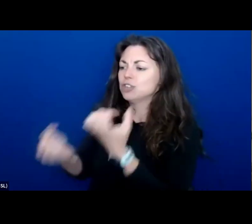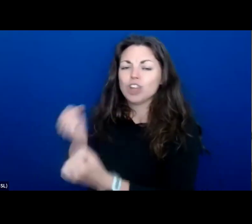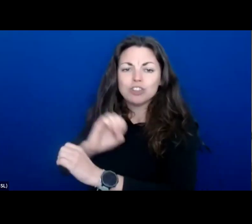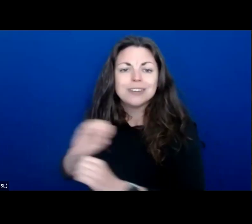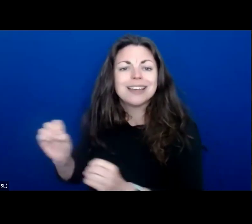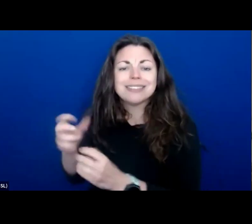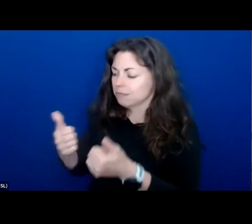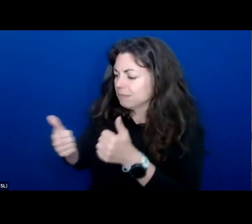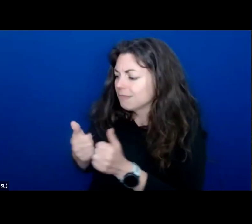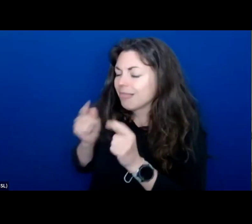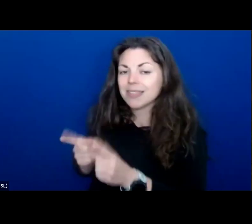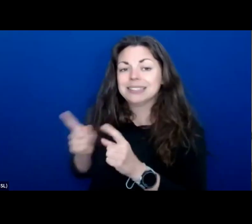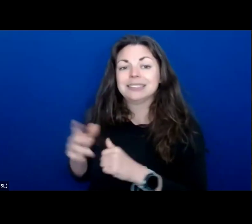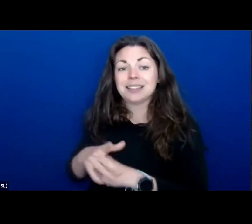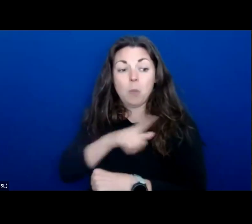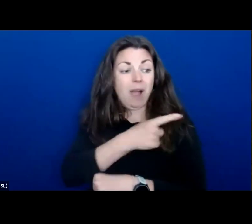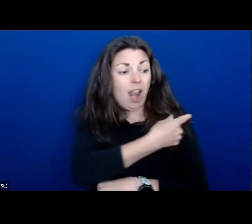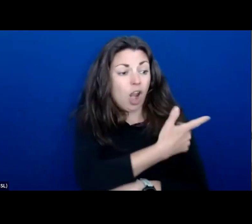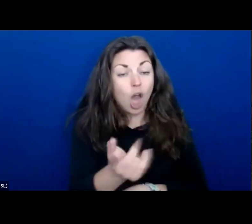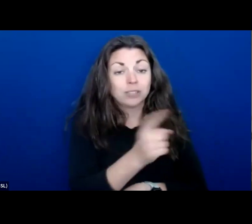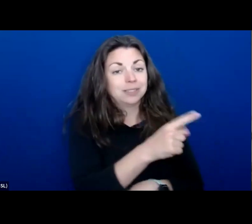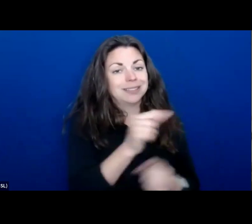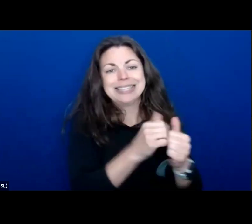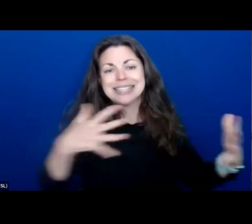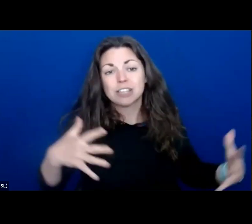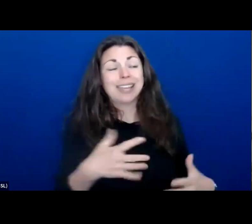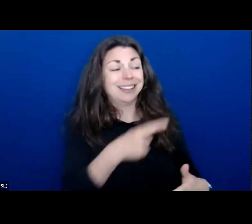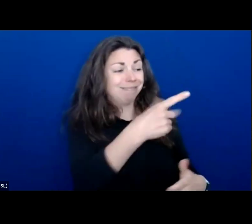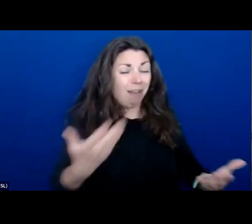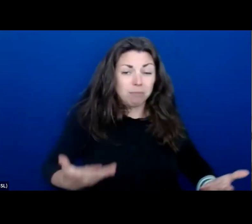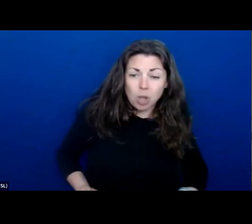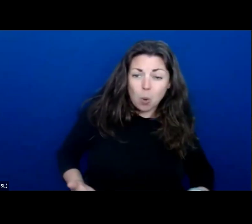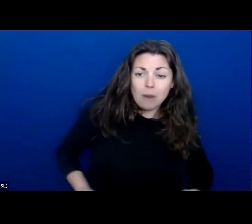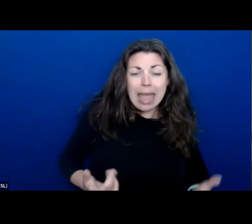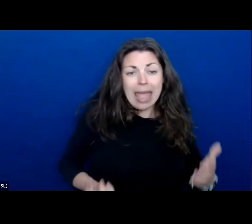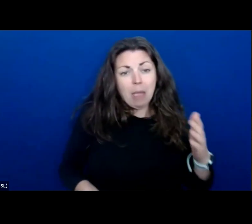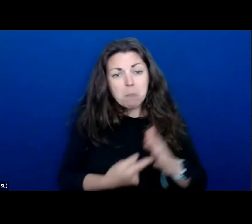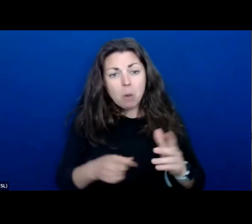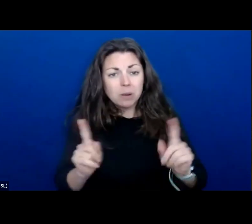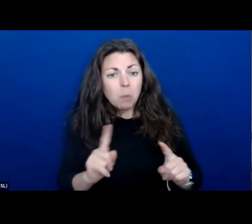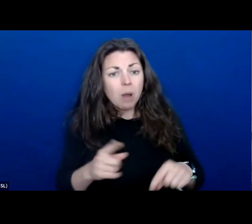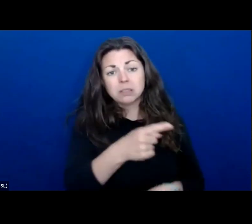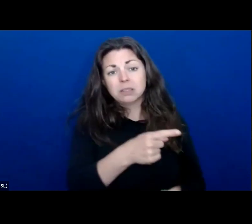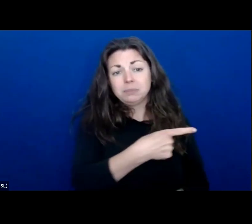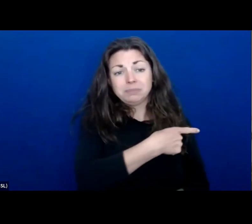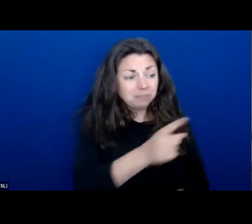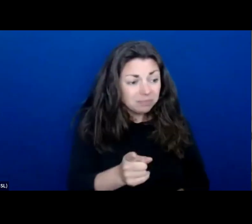people who aren't gonna agree with what we're doing, who aren't gonna care about what's important to us, and might never, ever actually be on board,